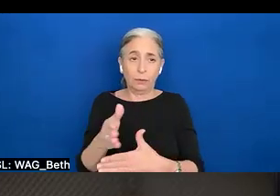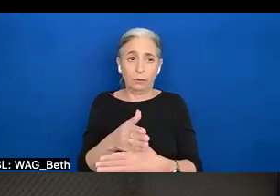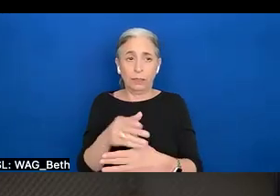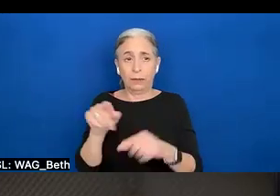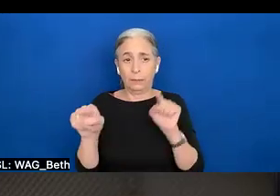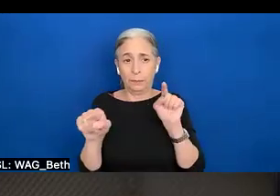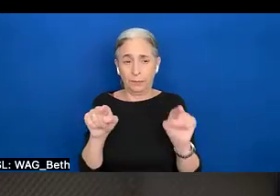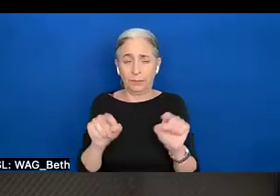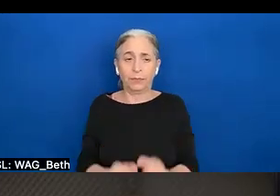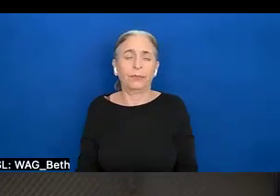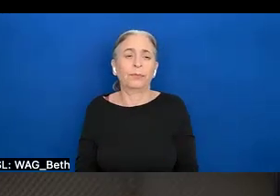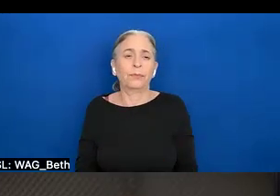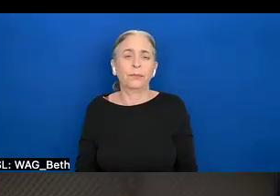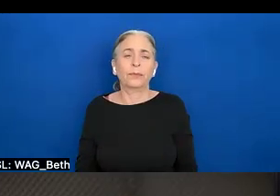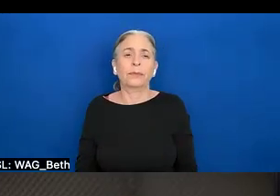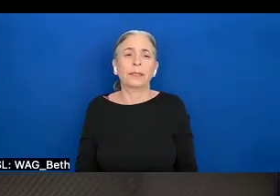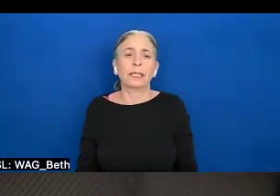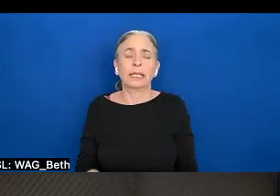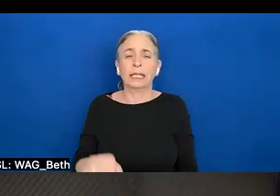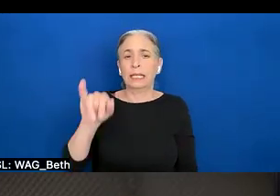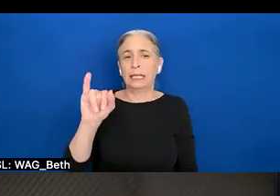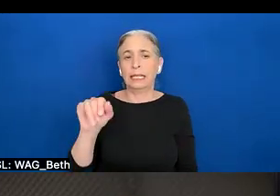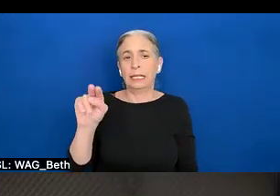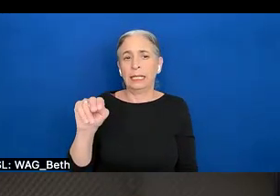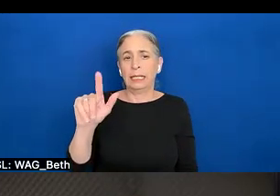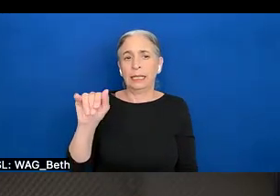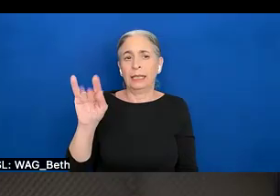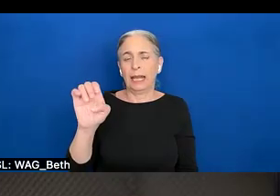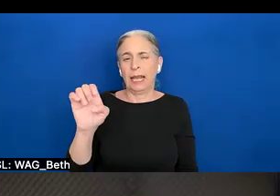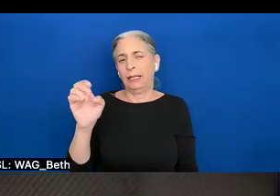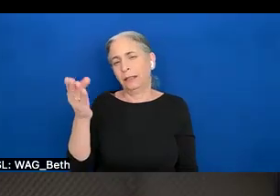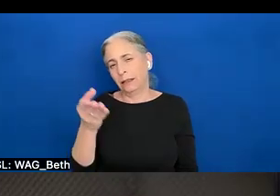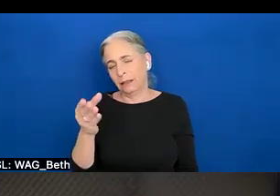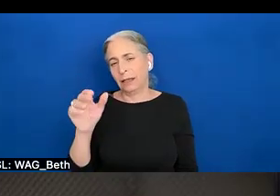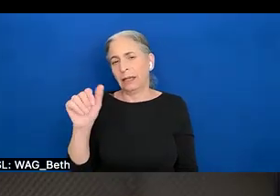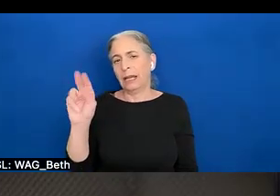So, an inline object or an anchor object is an object